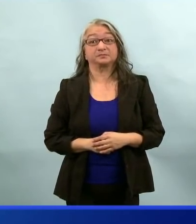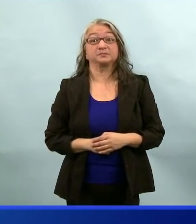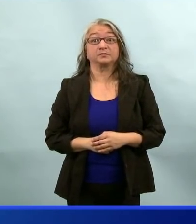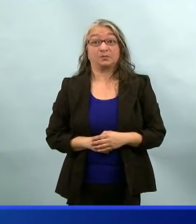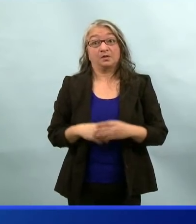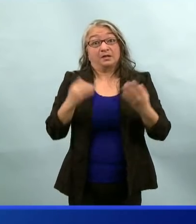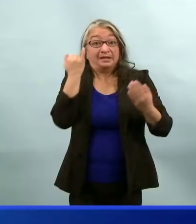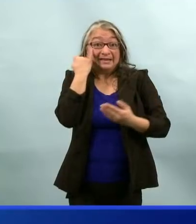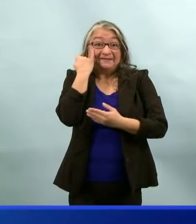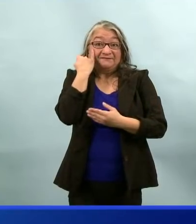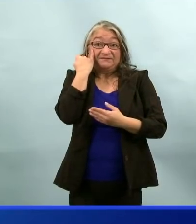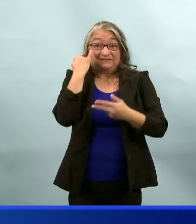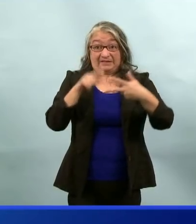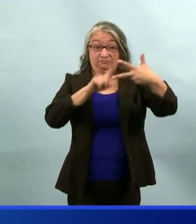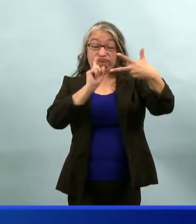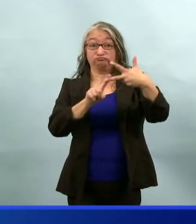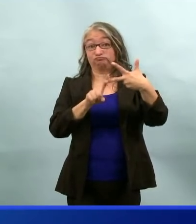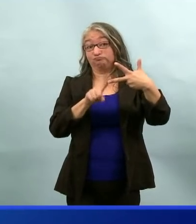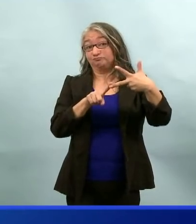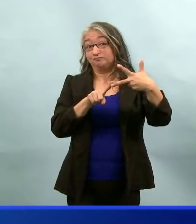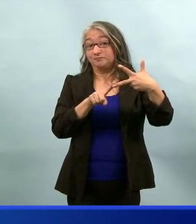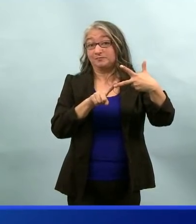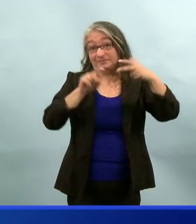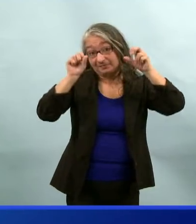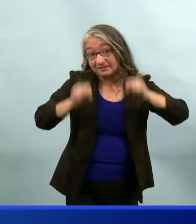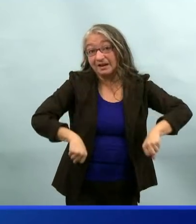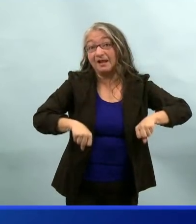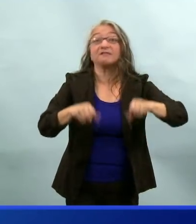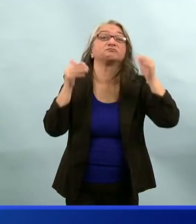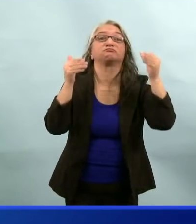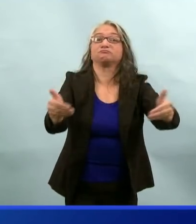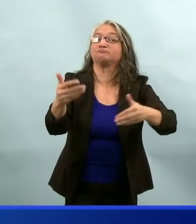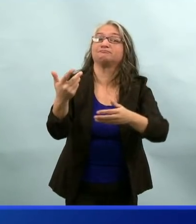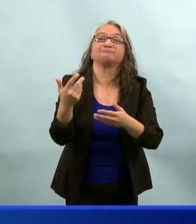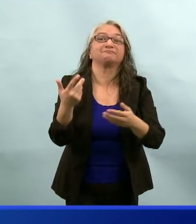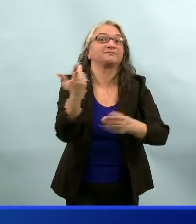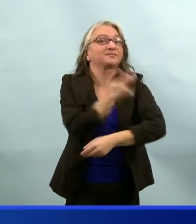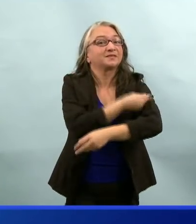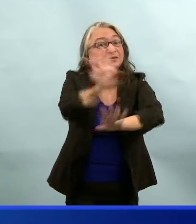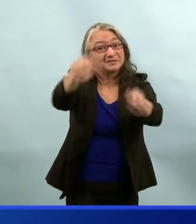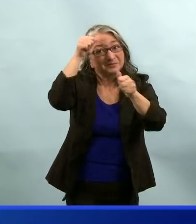remember that wearing a mask staying home when you are sick and practicing good hand hygiene